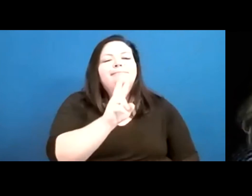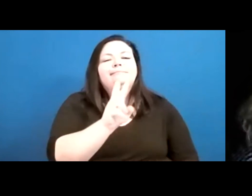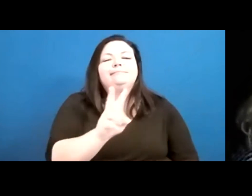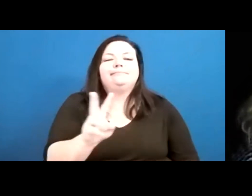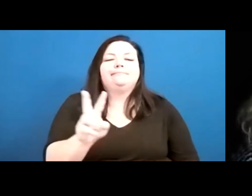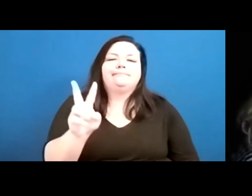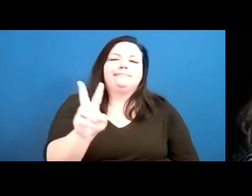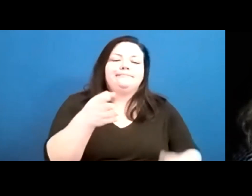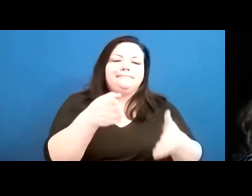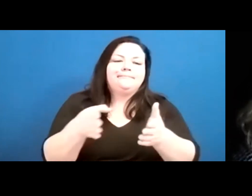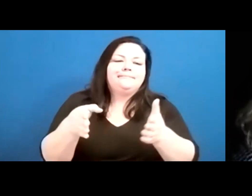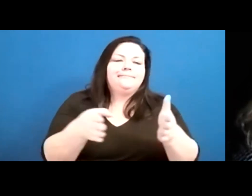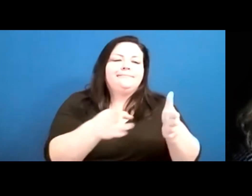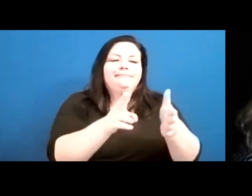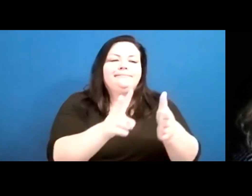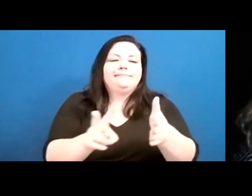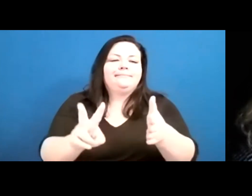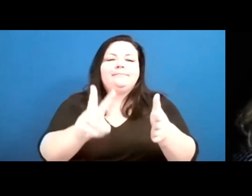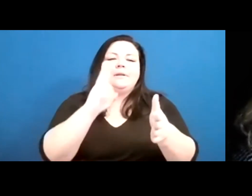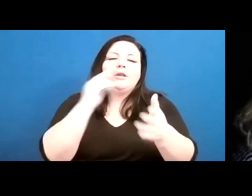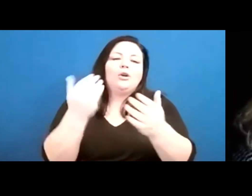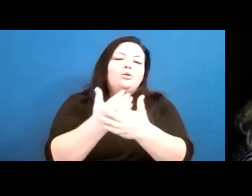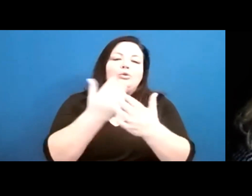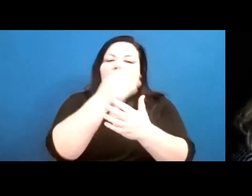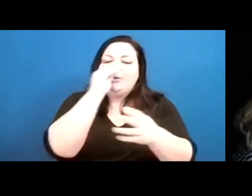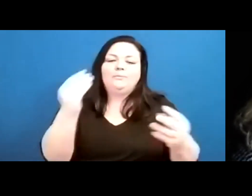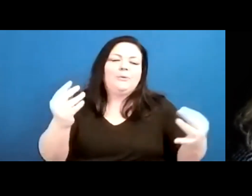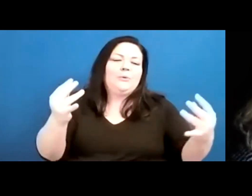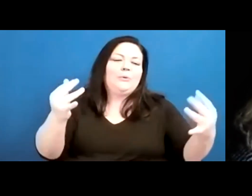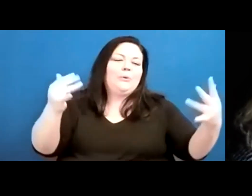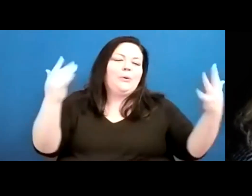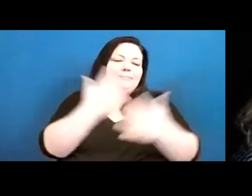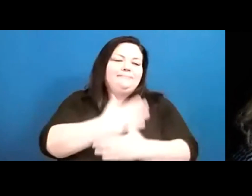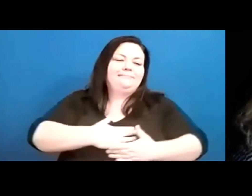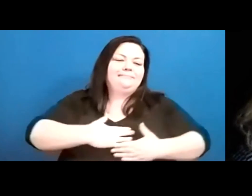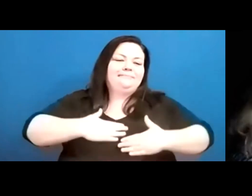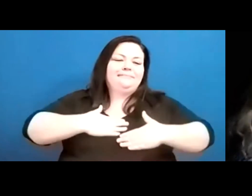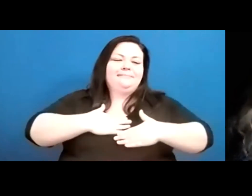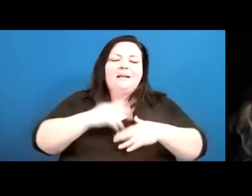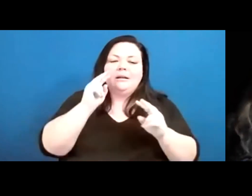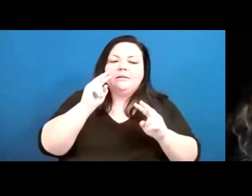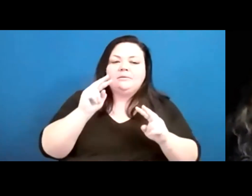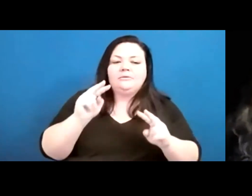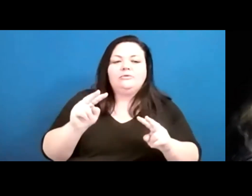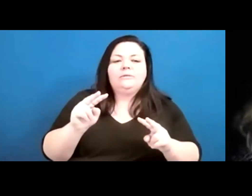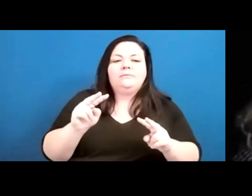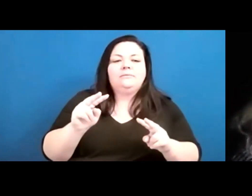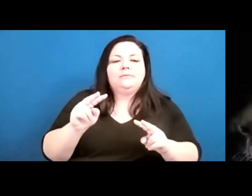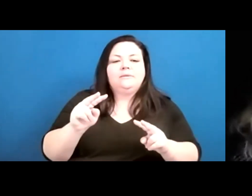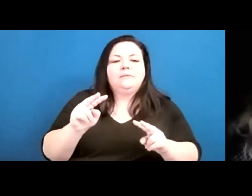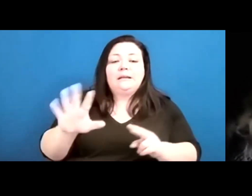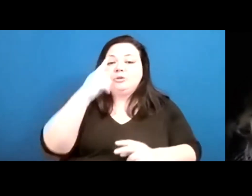delights in the new blooms with me and/ shares his dream of building things and/